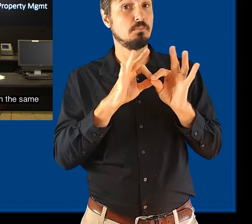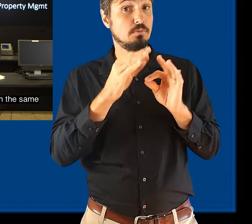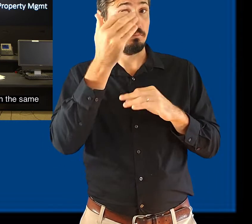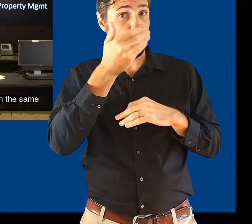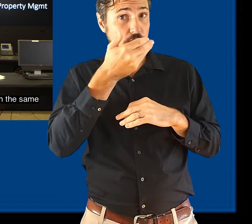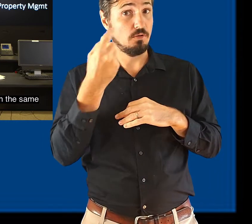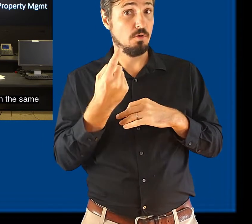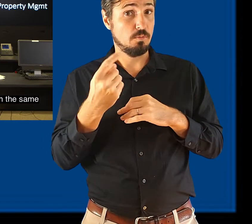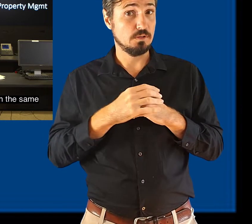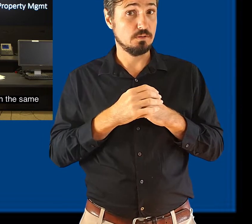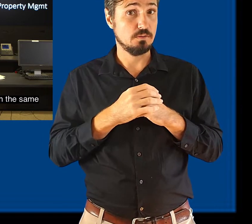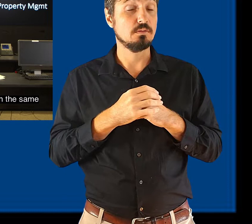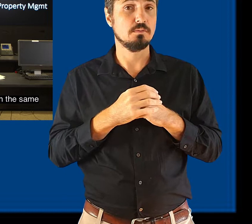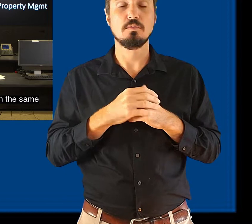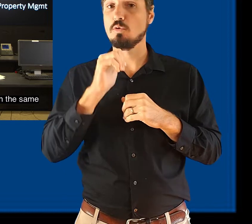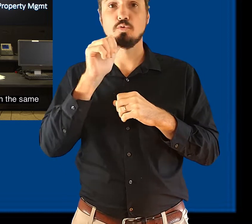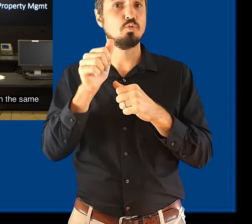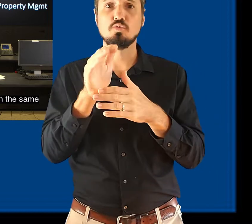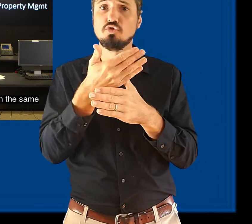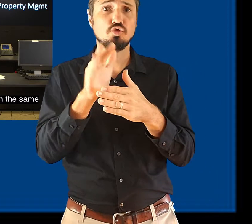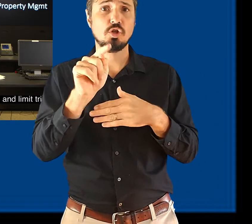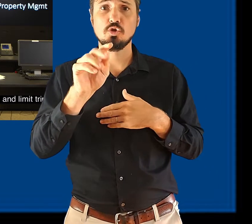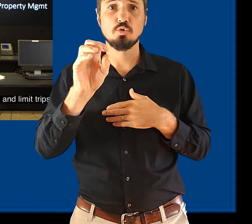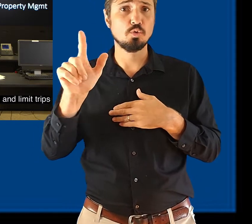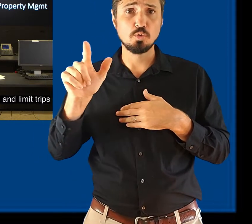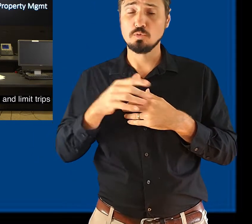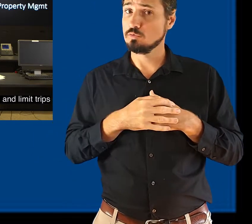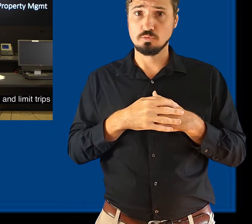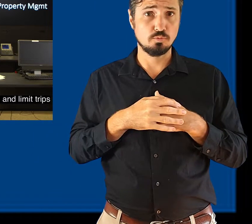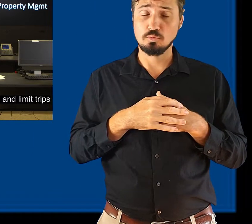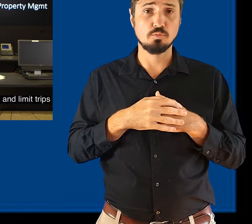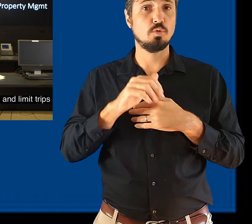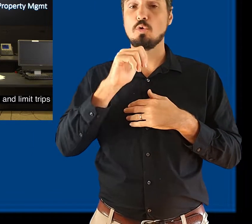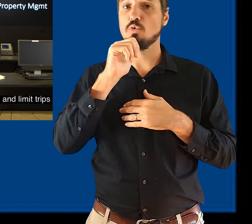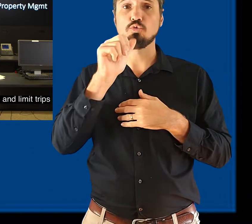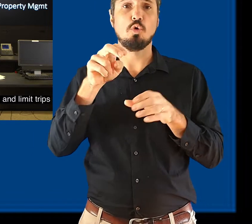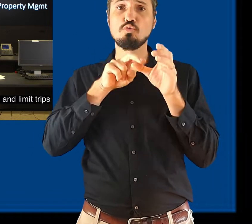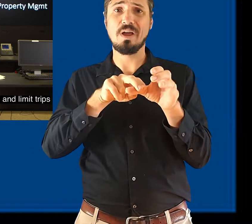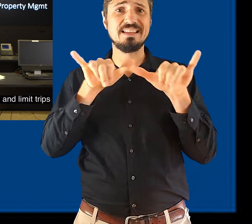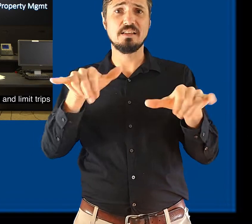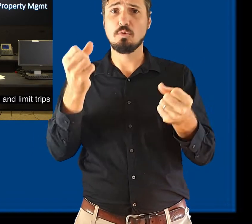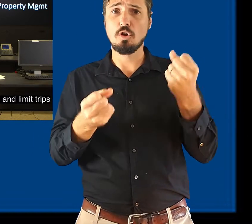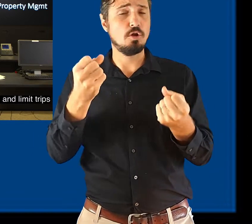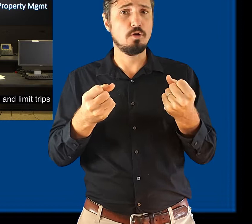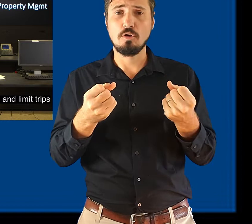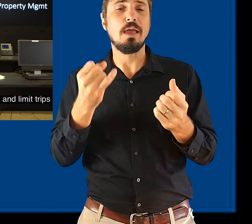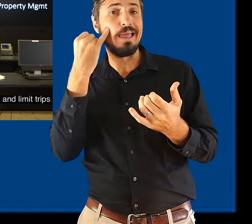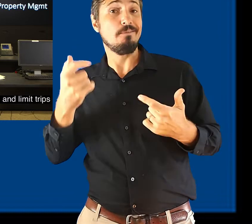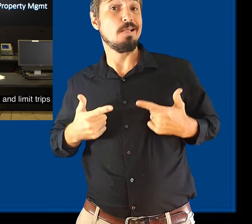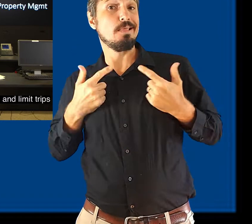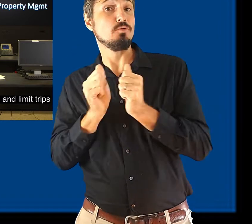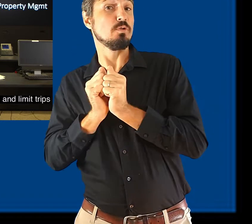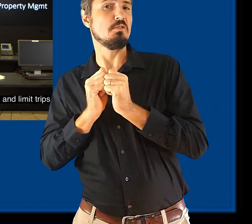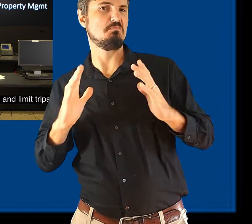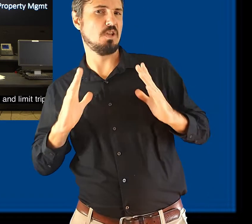unless they are members of the same household; establish a handwashing station; and limit trips to hardware stores.